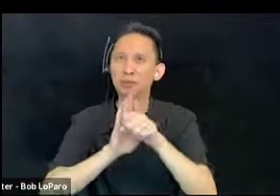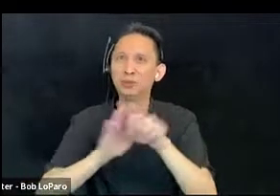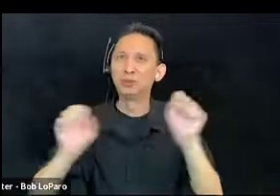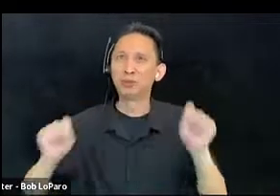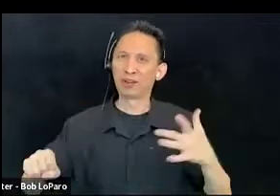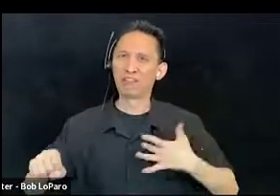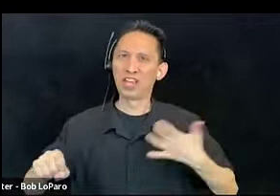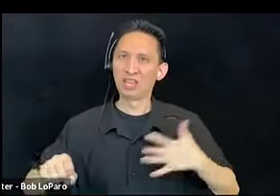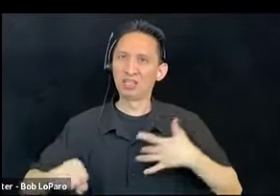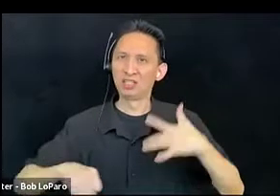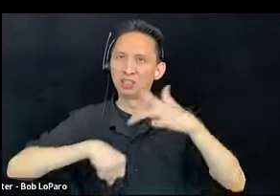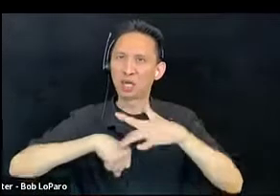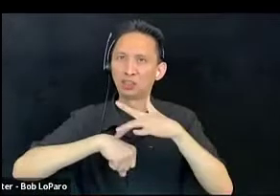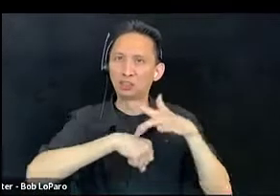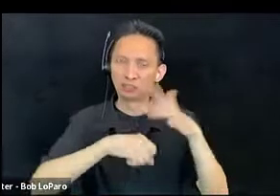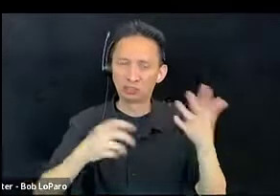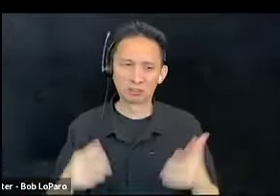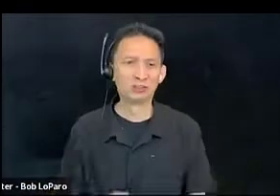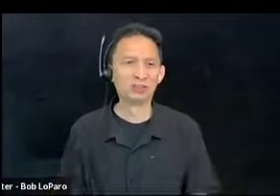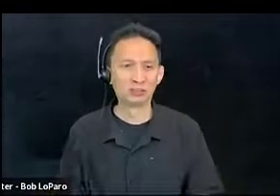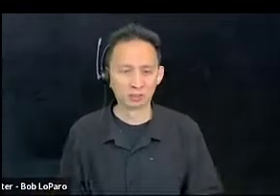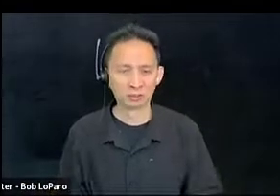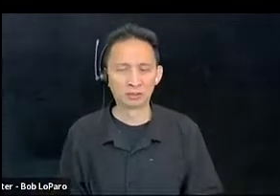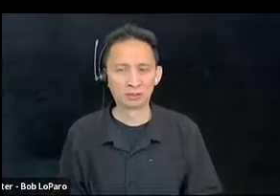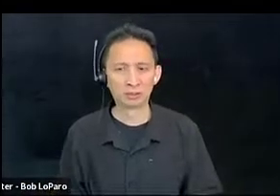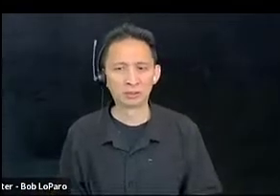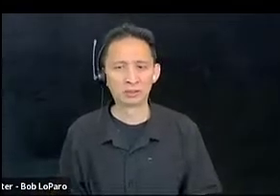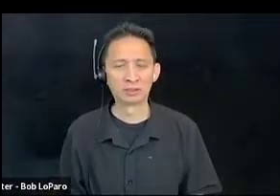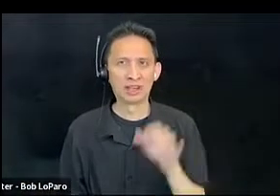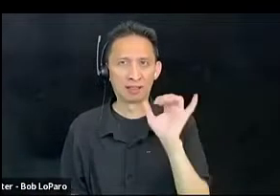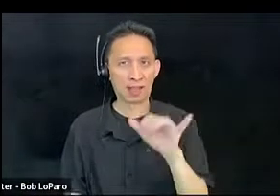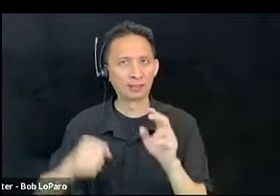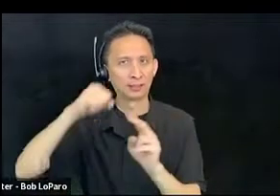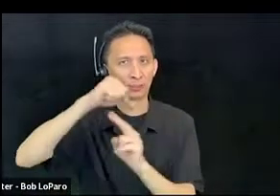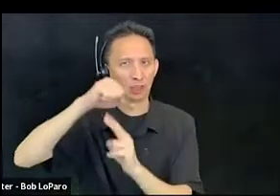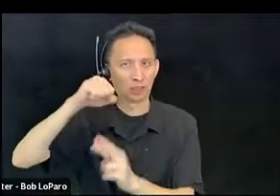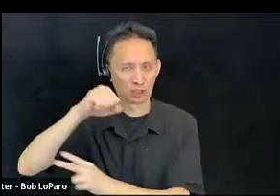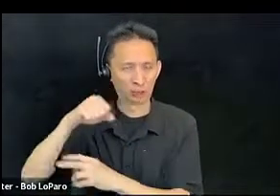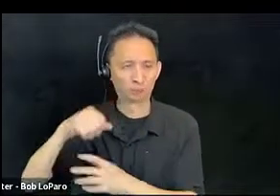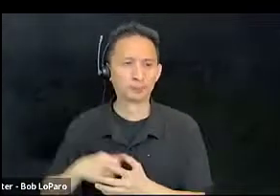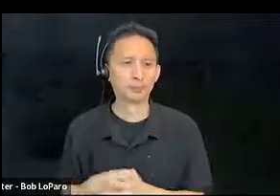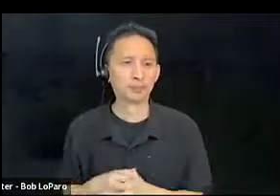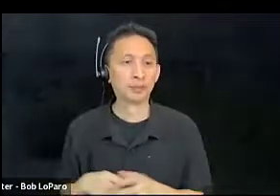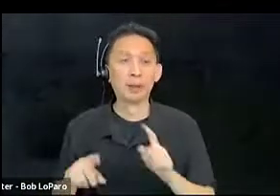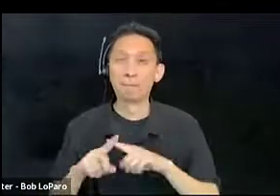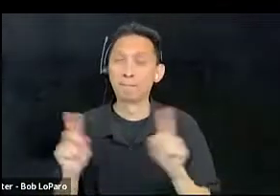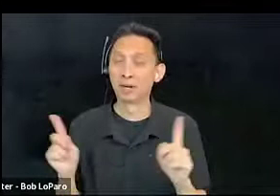What you'll notice here is that we made concrete symbols not an actual level of communication.